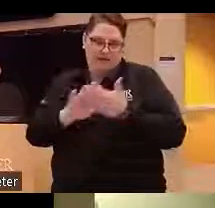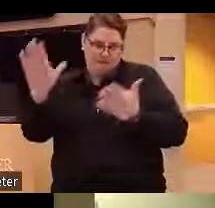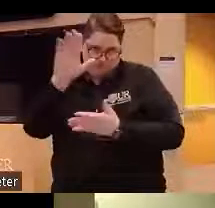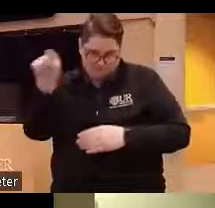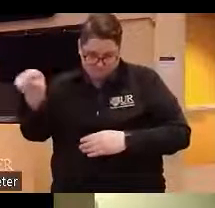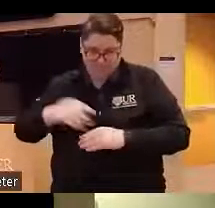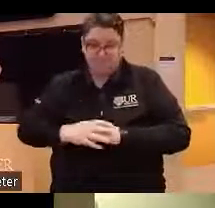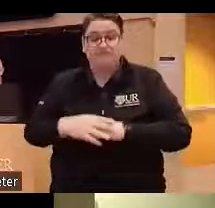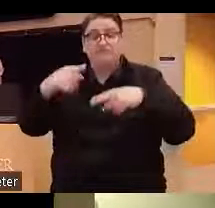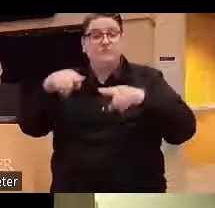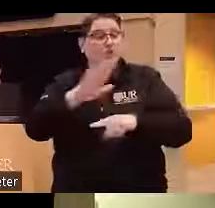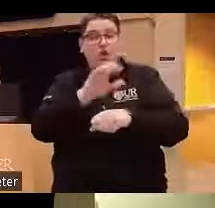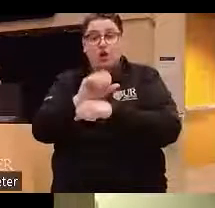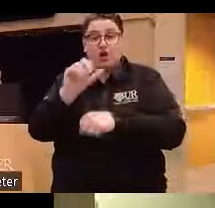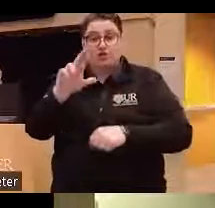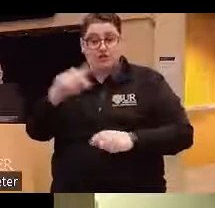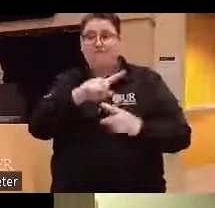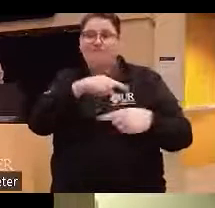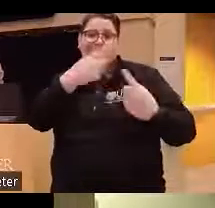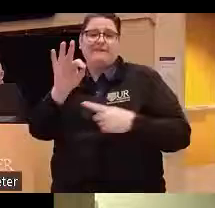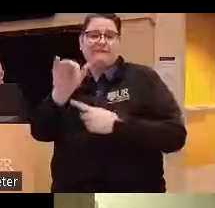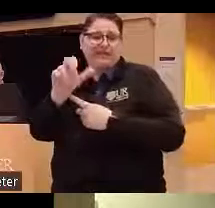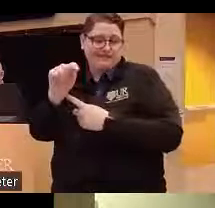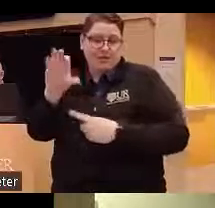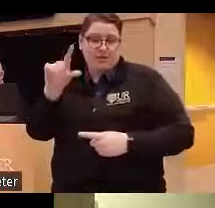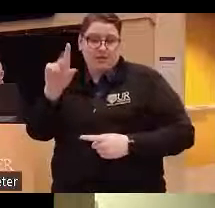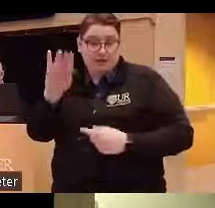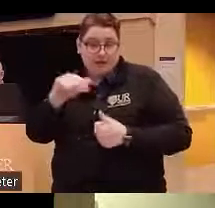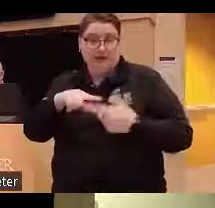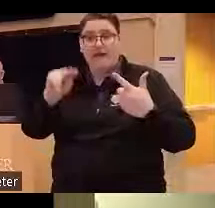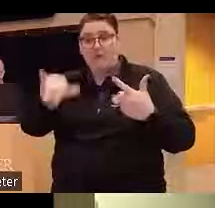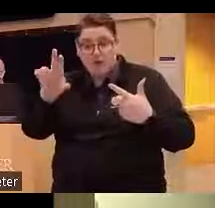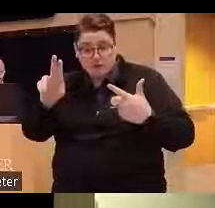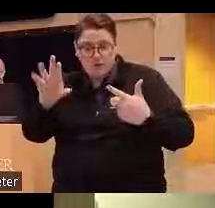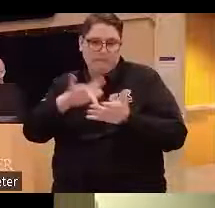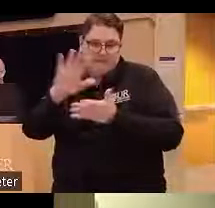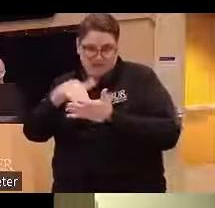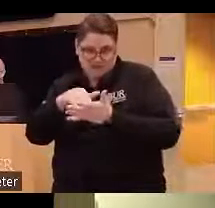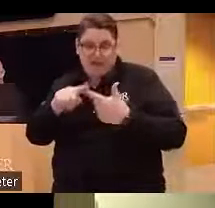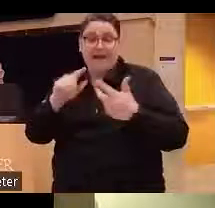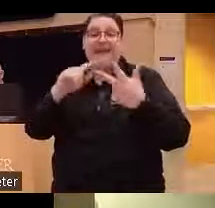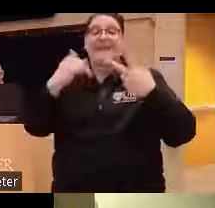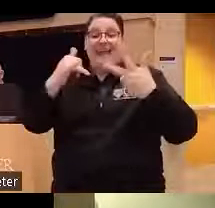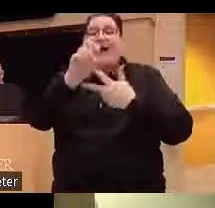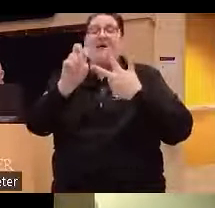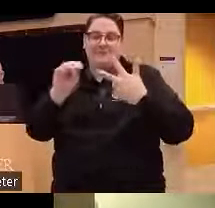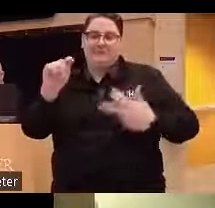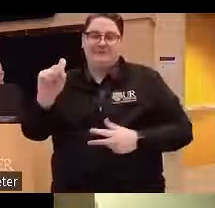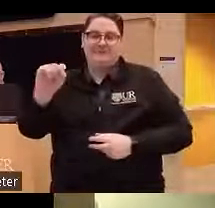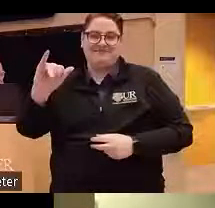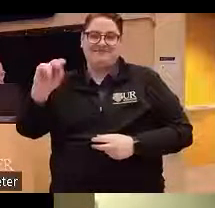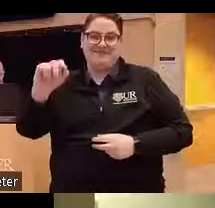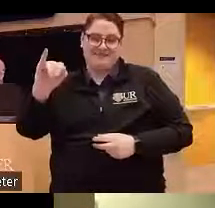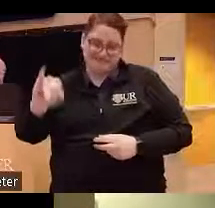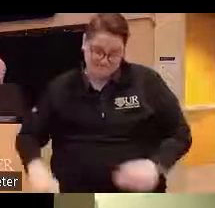career she's been a faculty member at colb IA NYU Medical Center and now at Mount Si and I